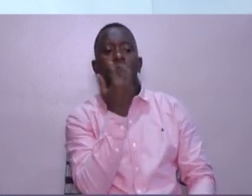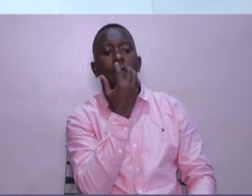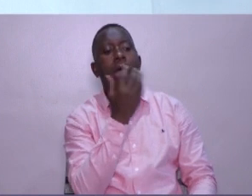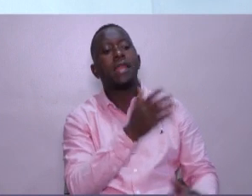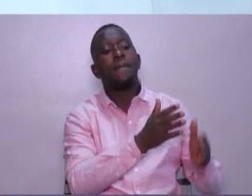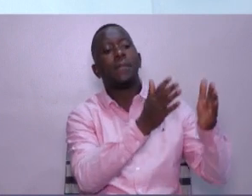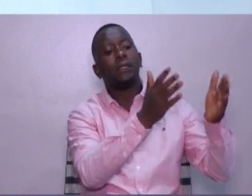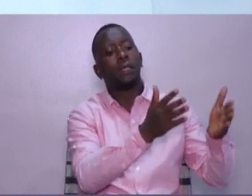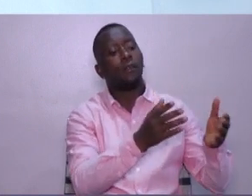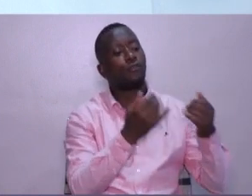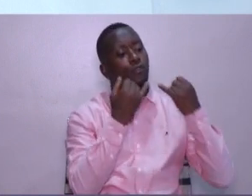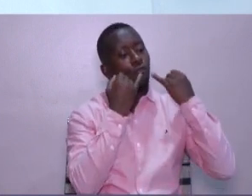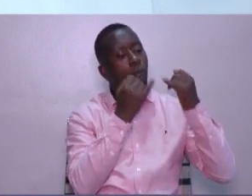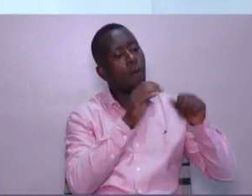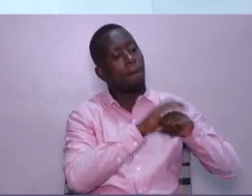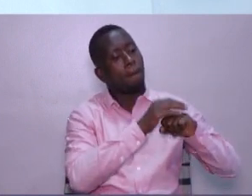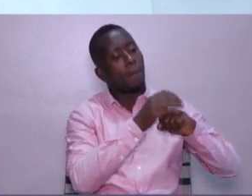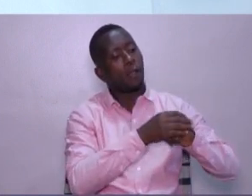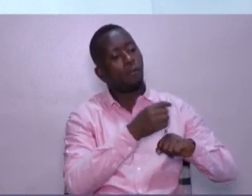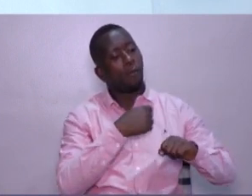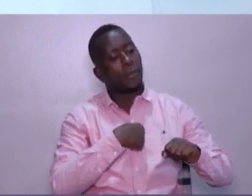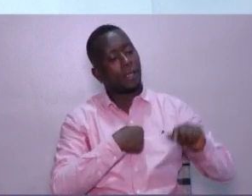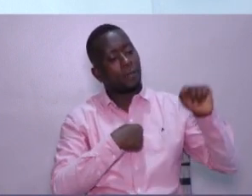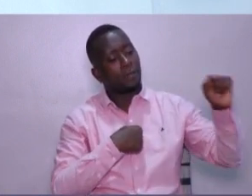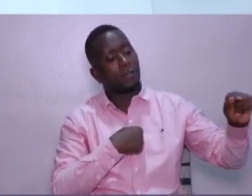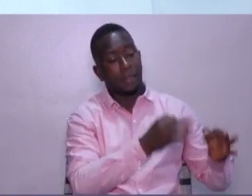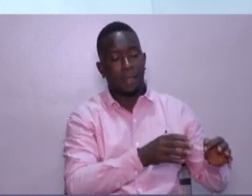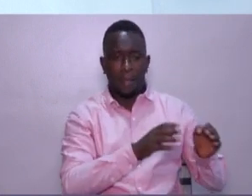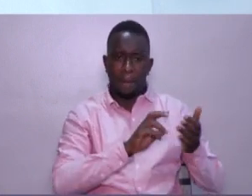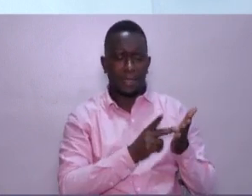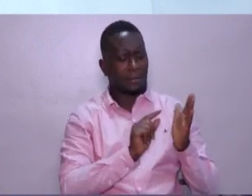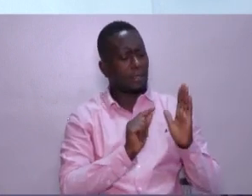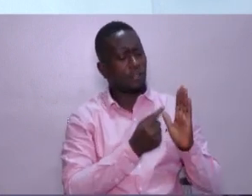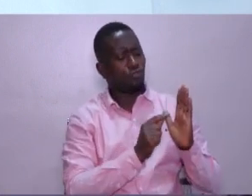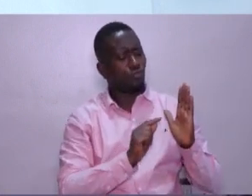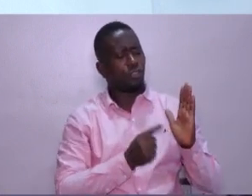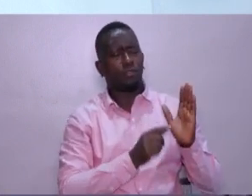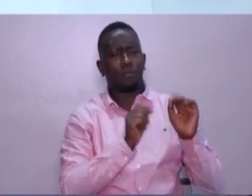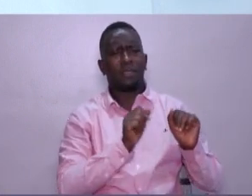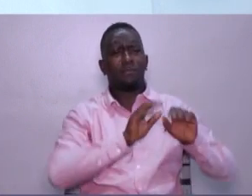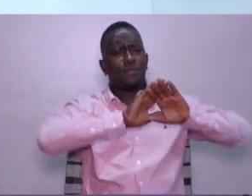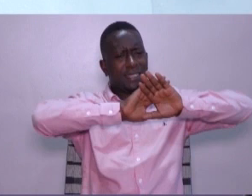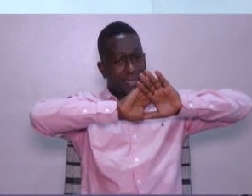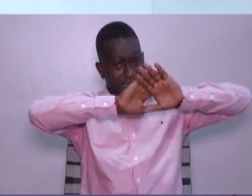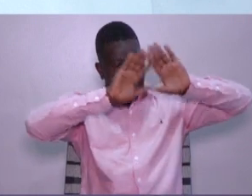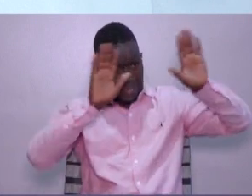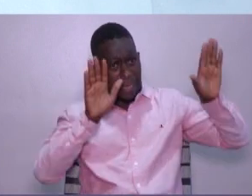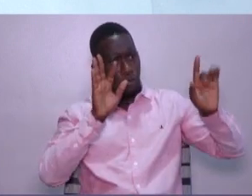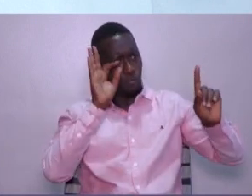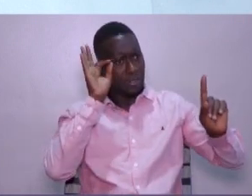so the instruction must be very clear as we explained with very specific examples